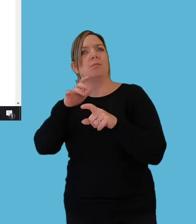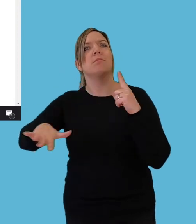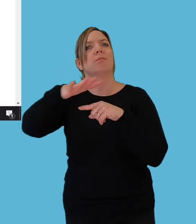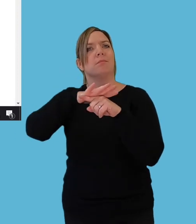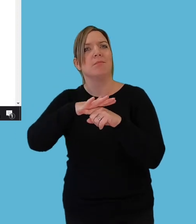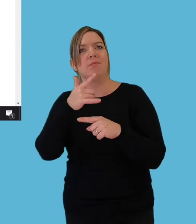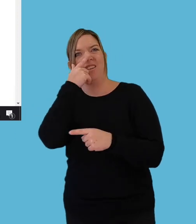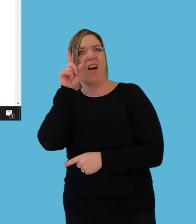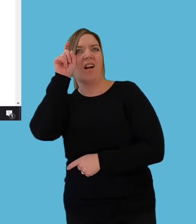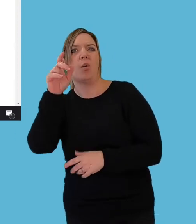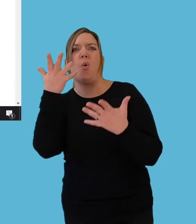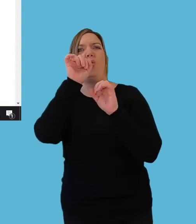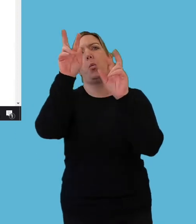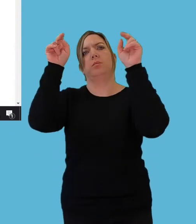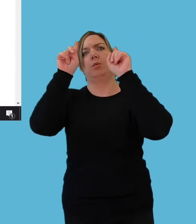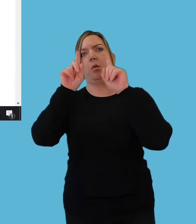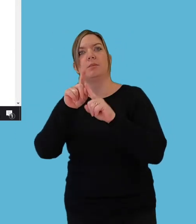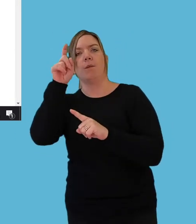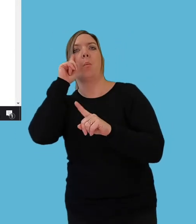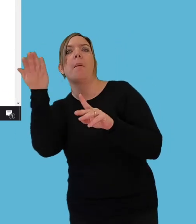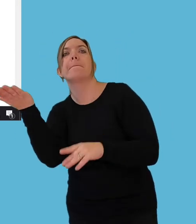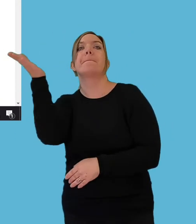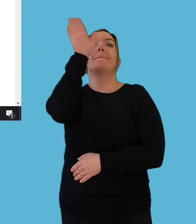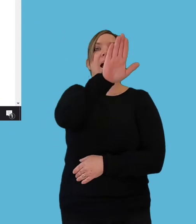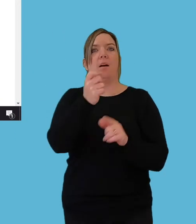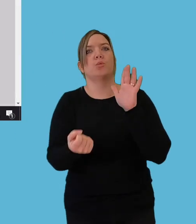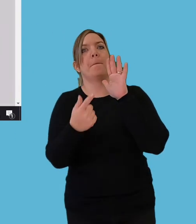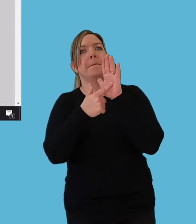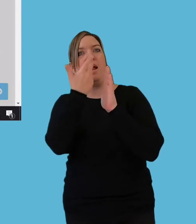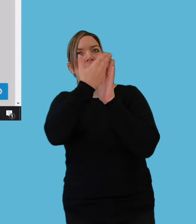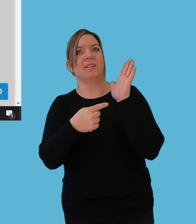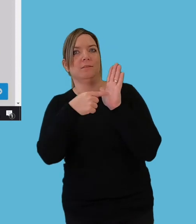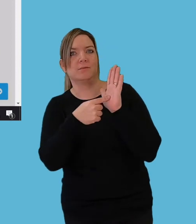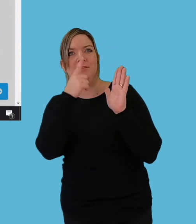which you can always see at the top here- that'll take you back to the main page, and you'll be able to